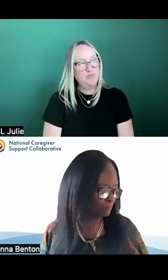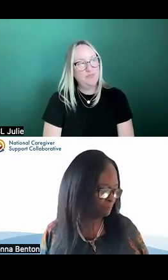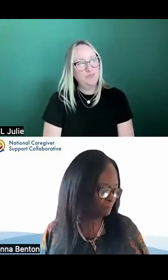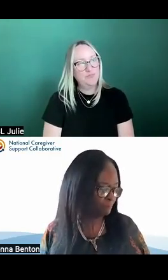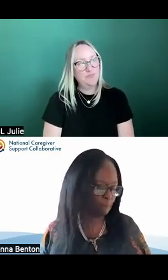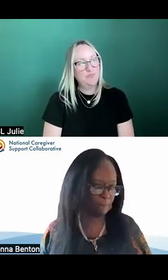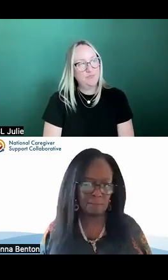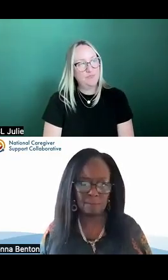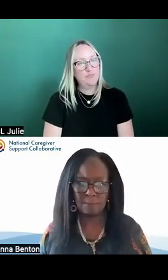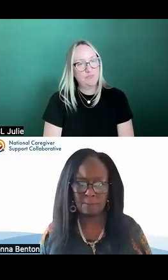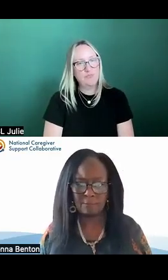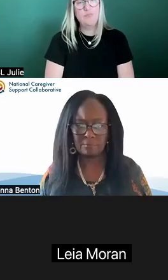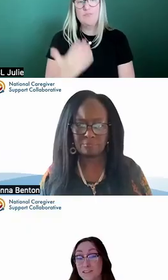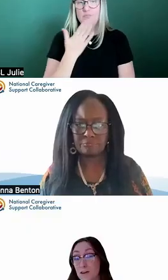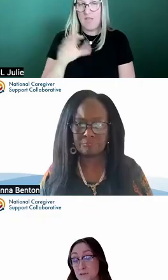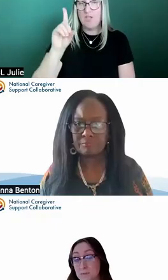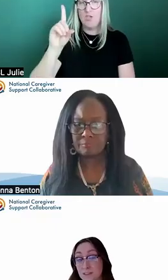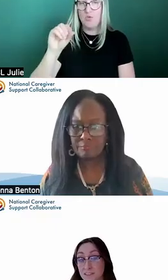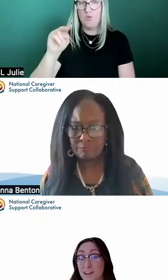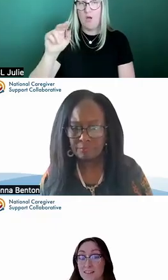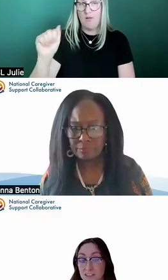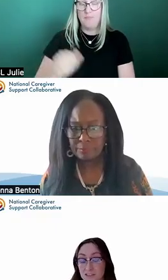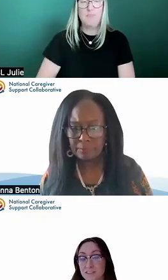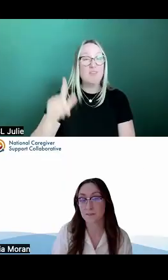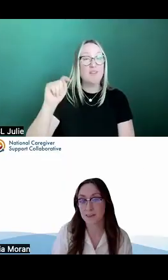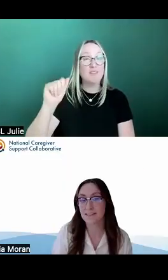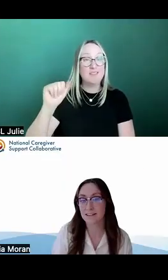Thank you so much Donna and the TACC has also observed a lot of interest from the aging